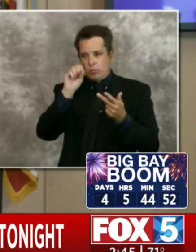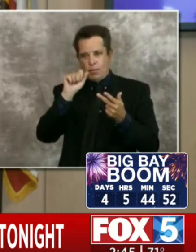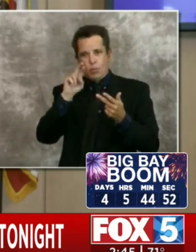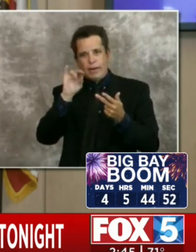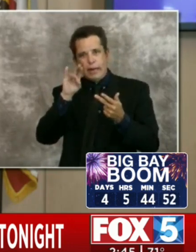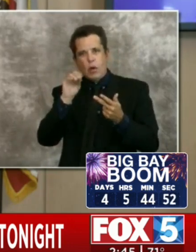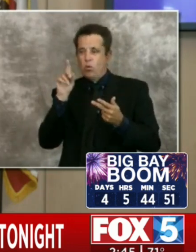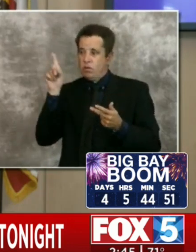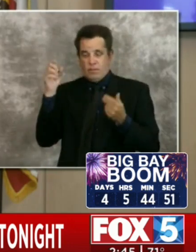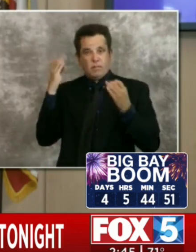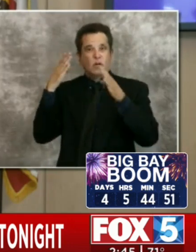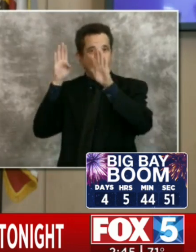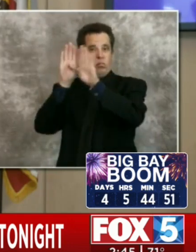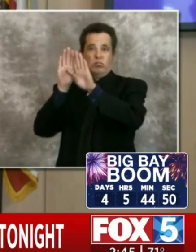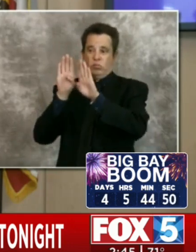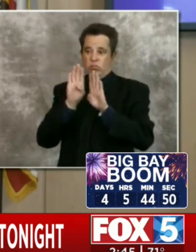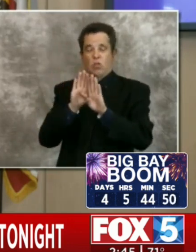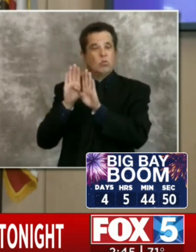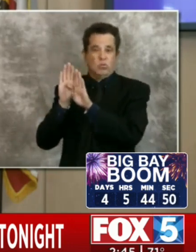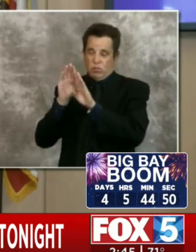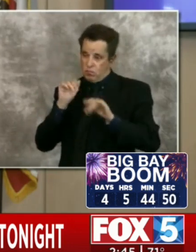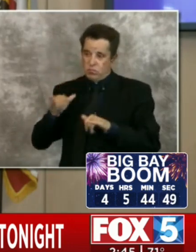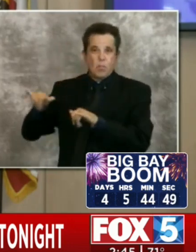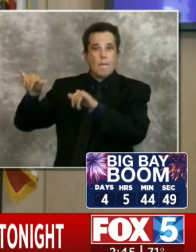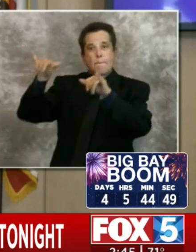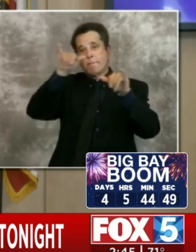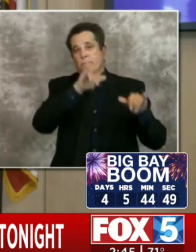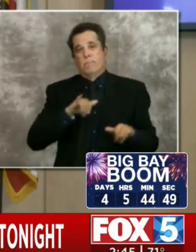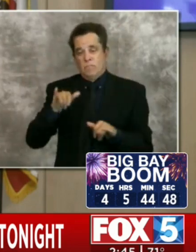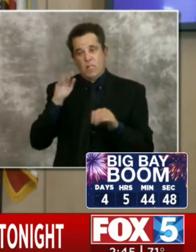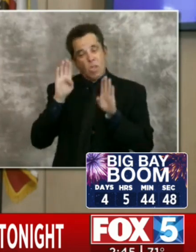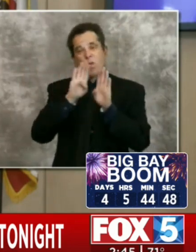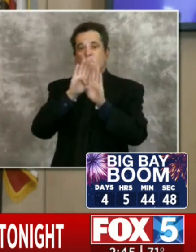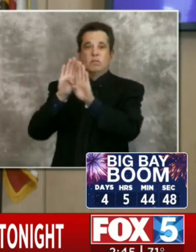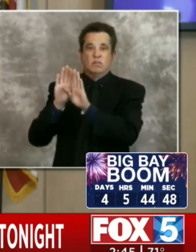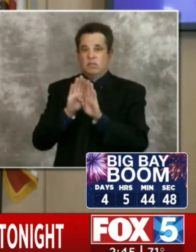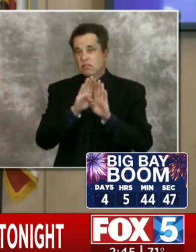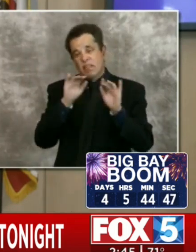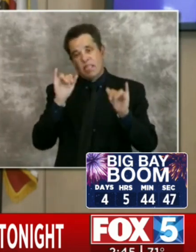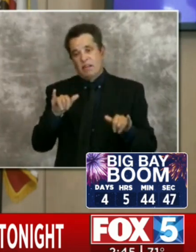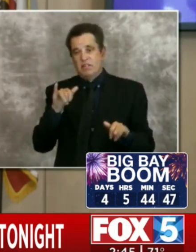CONCLUSION SURROUNDING COUNTIES LIKE LOS ANGELES RIVERSIDE, SAN BERNARDINO. AND